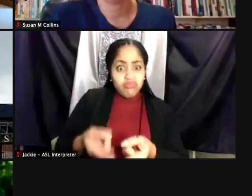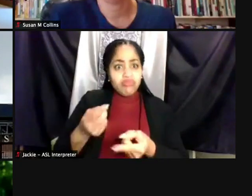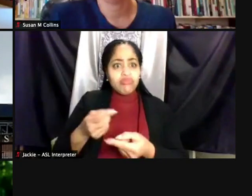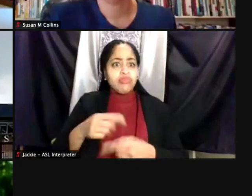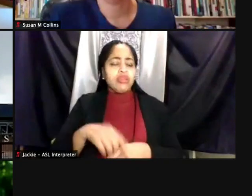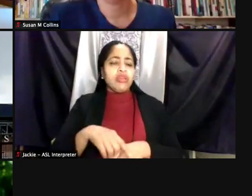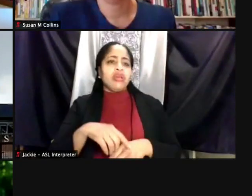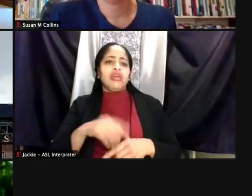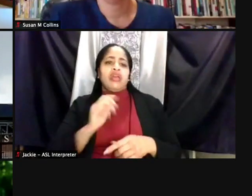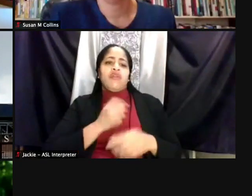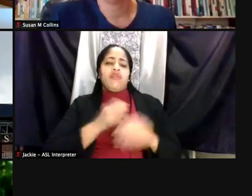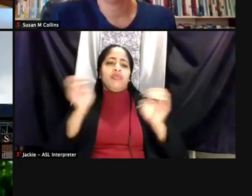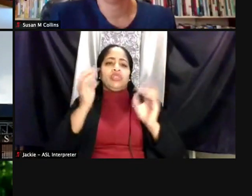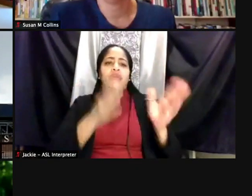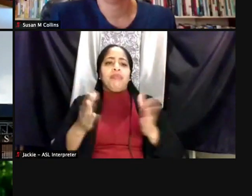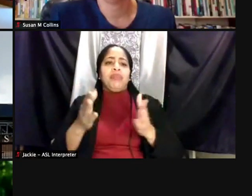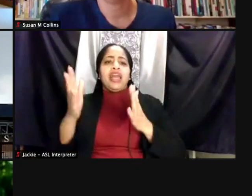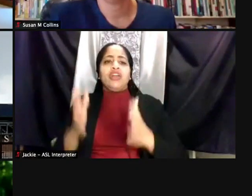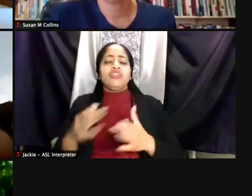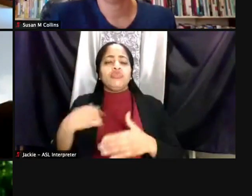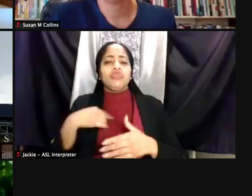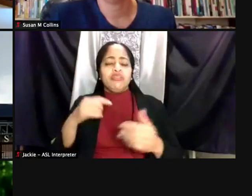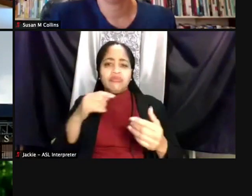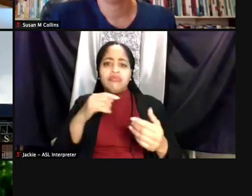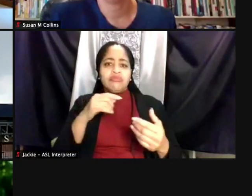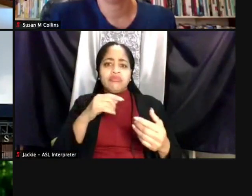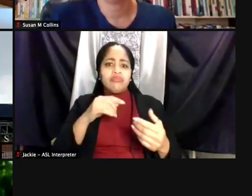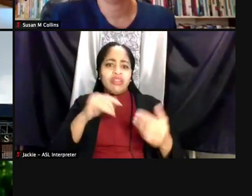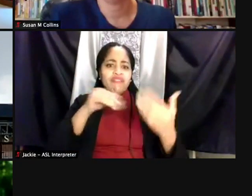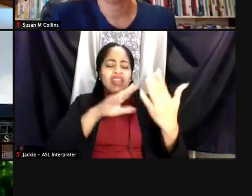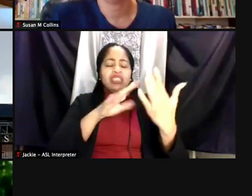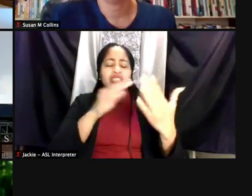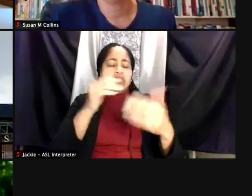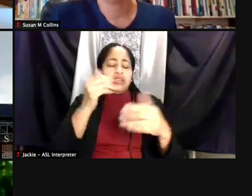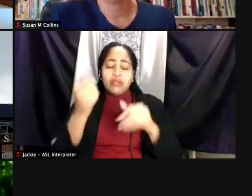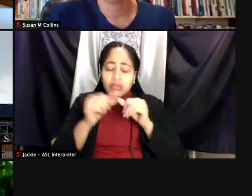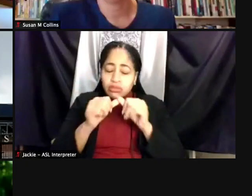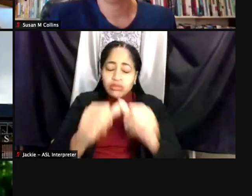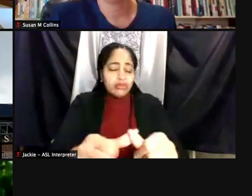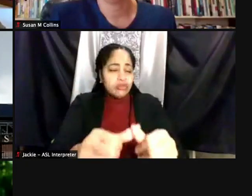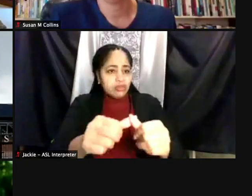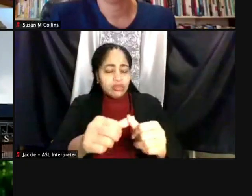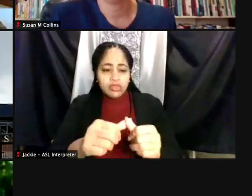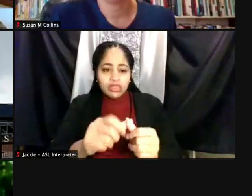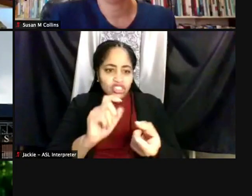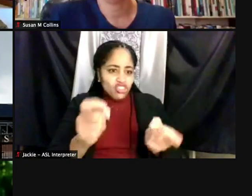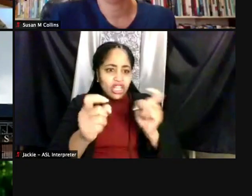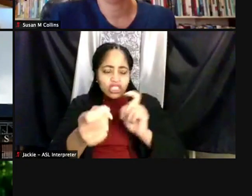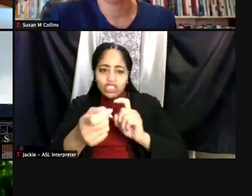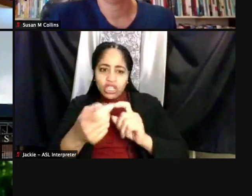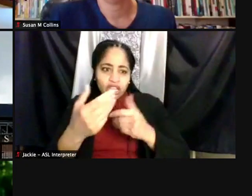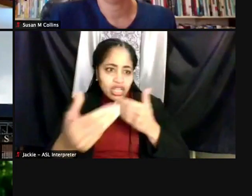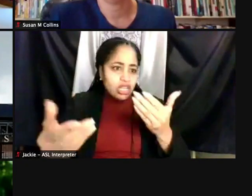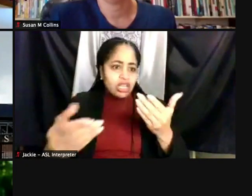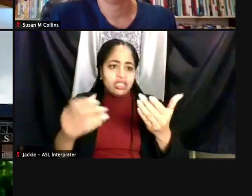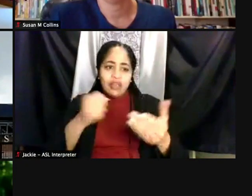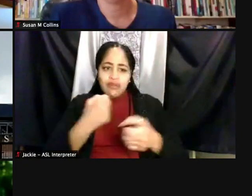emergency planners, we really face this ever changing narrative where we have to make decisions based on the best information available.